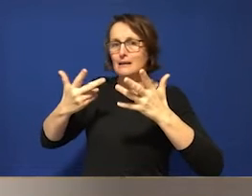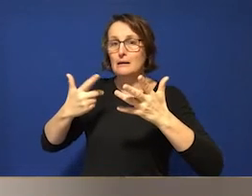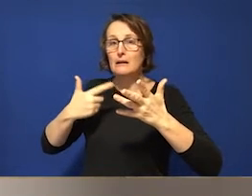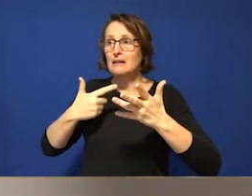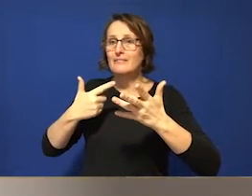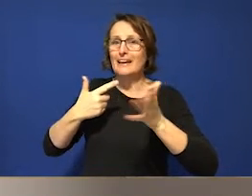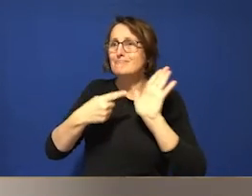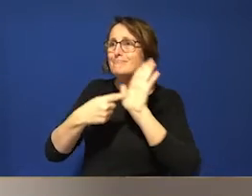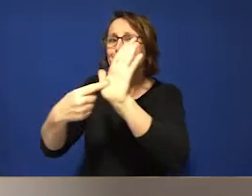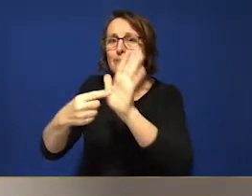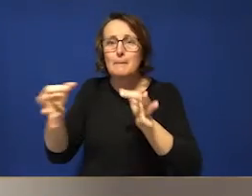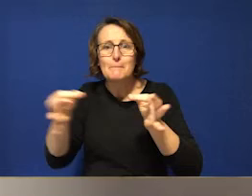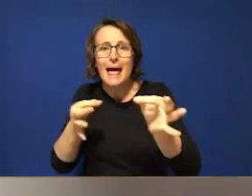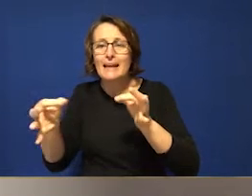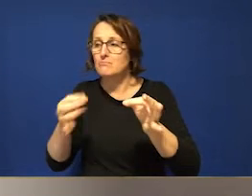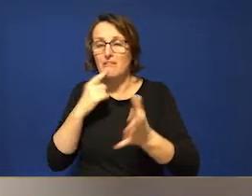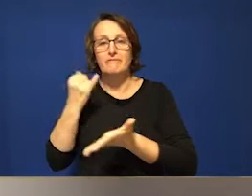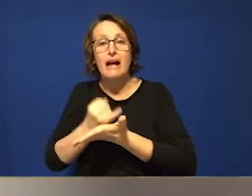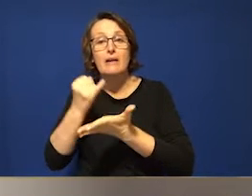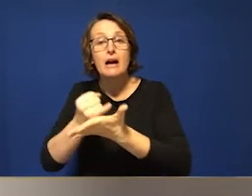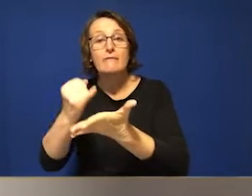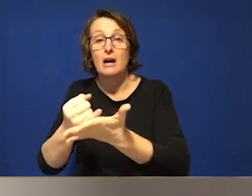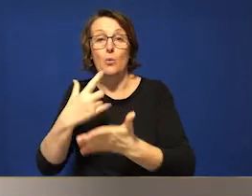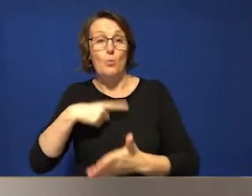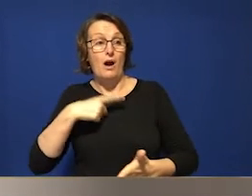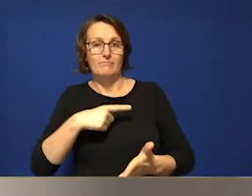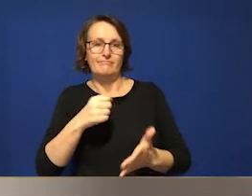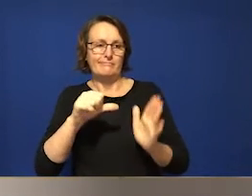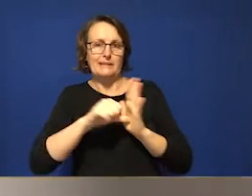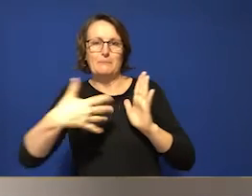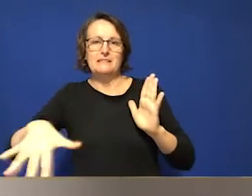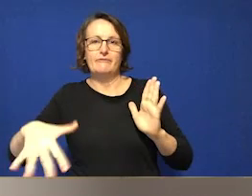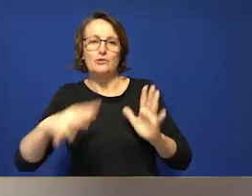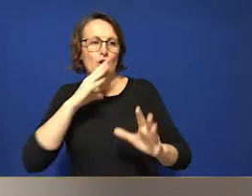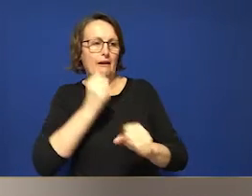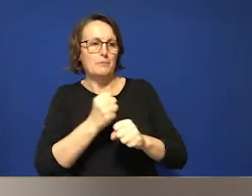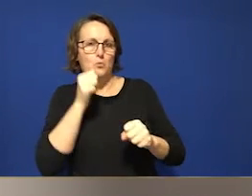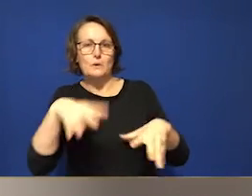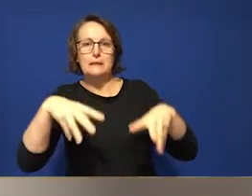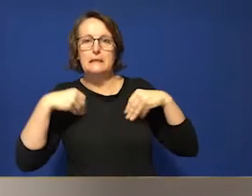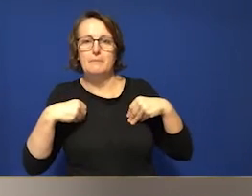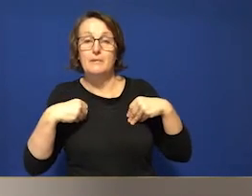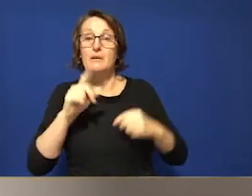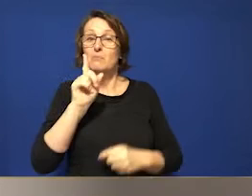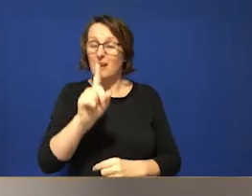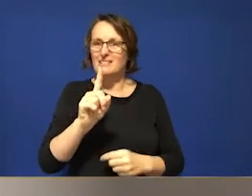mainly because of two reasons. One, they cost too much money. Panel was never gonna vote for that. And the second reason was just the complexity